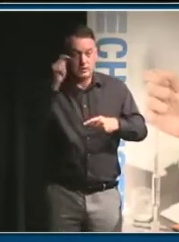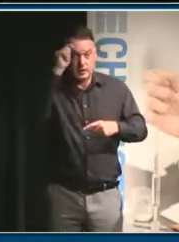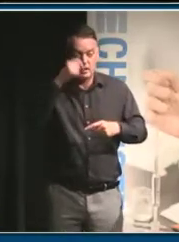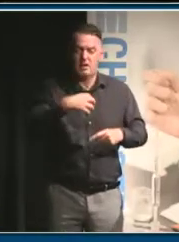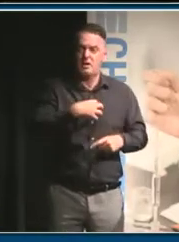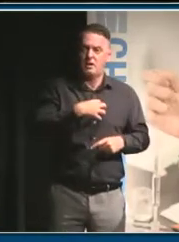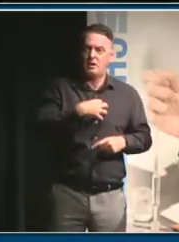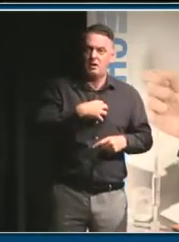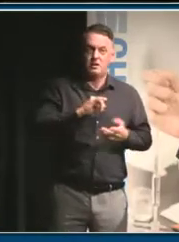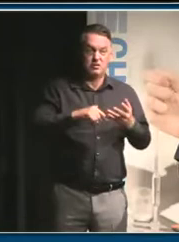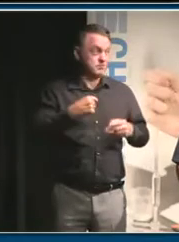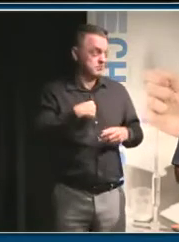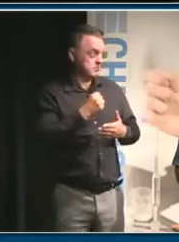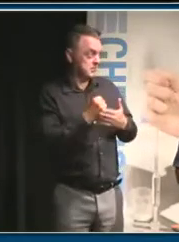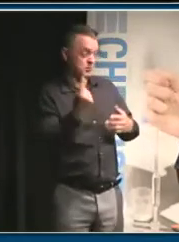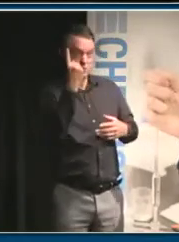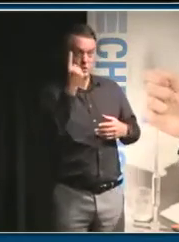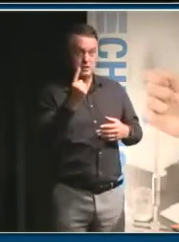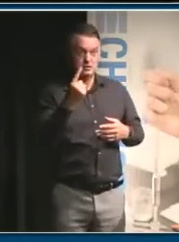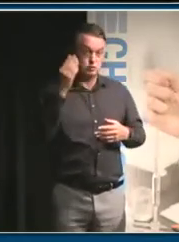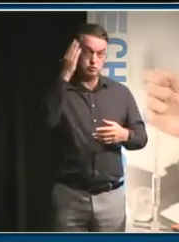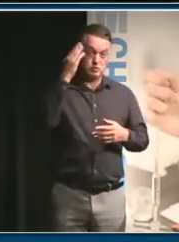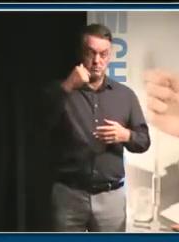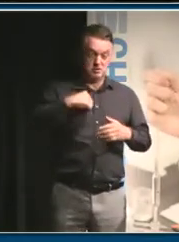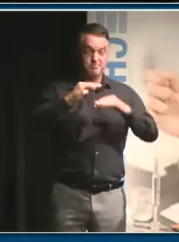So I’m the greatest person in the in the company. So I jump in the chair and go “Hit me!”